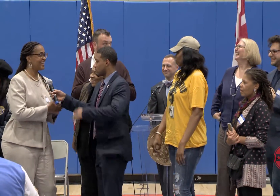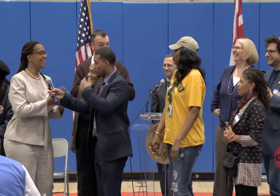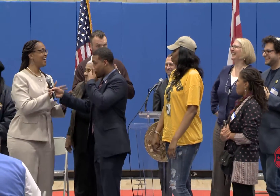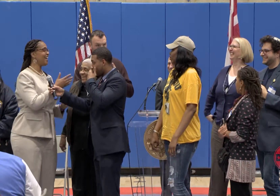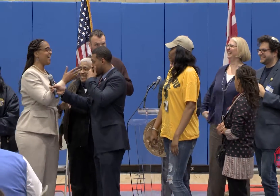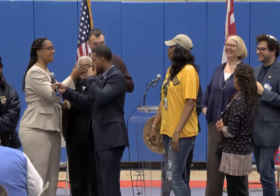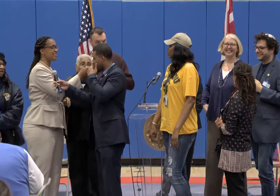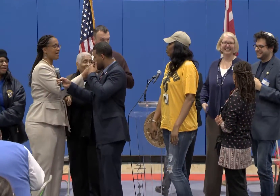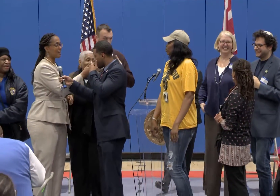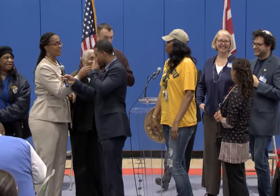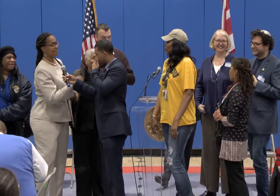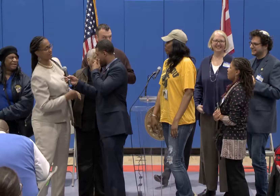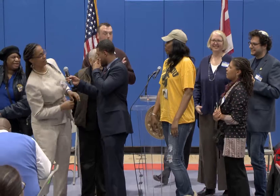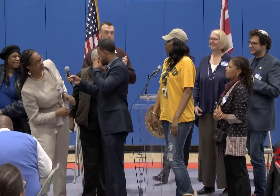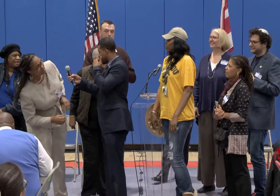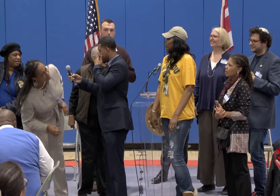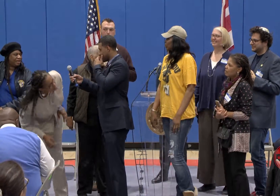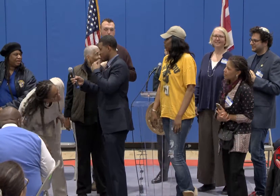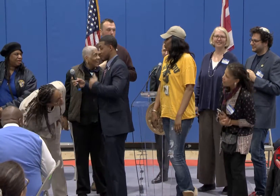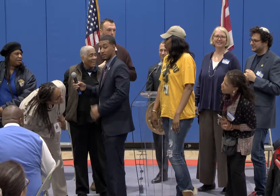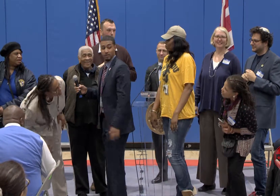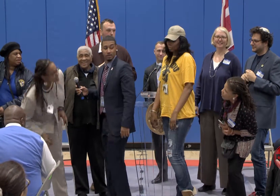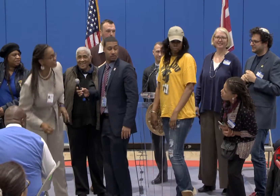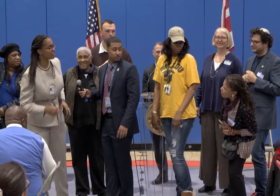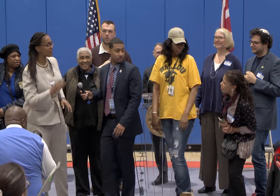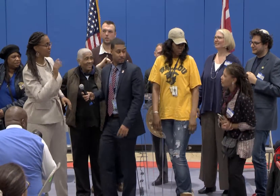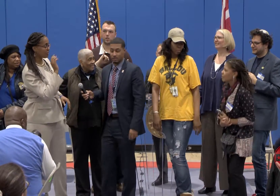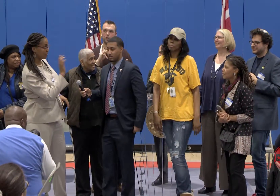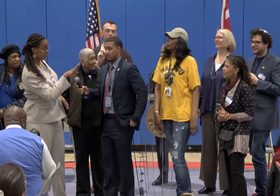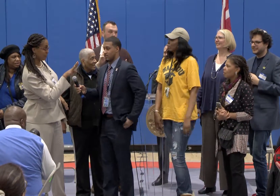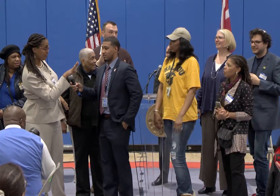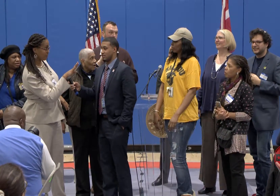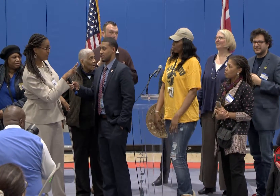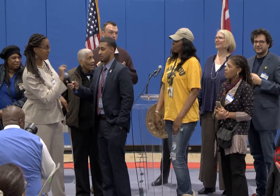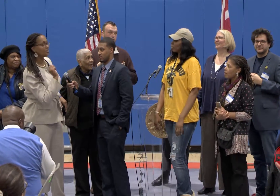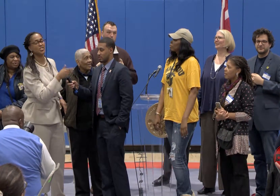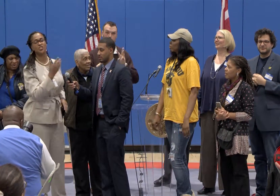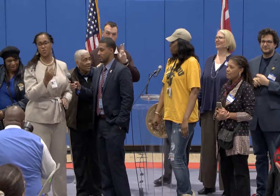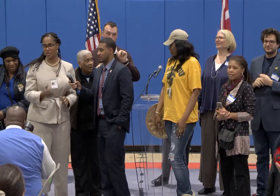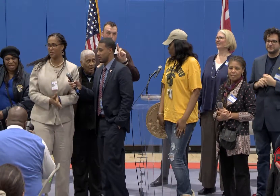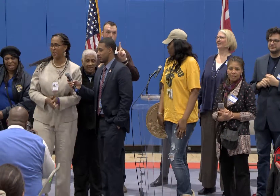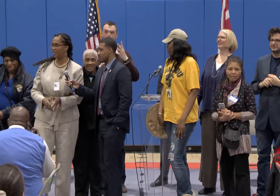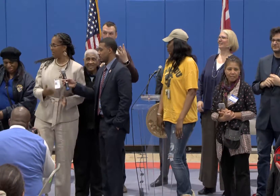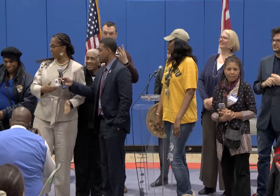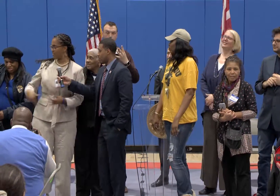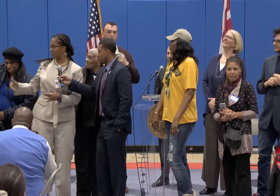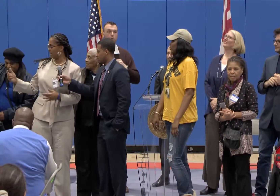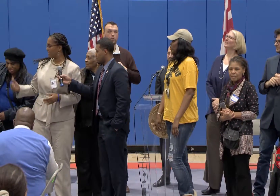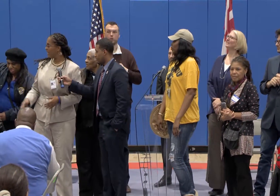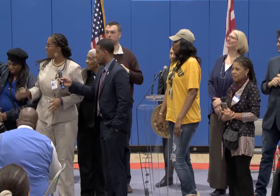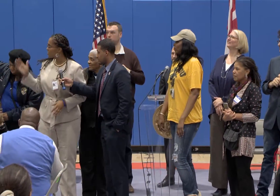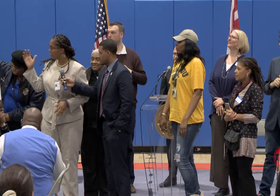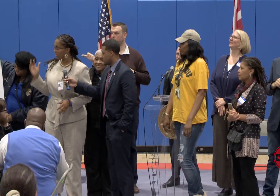I'M SORRY. AND JENNIFER, SHE IS 4. OKAY. AND THEN WE'RE 8.